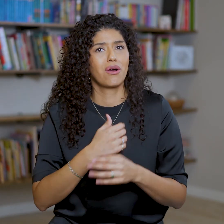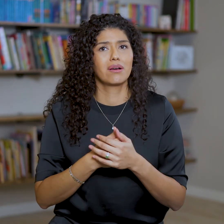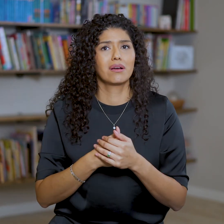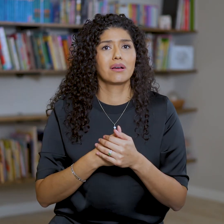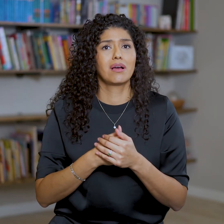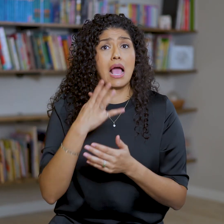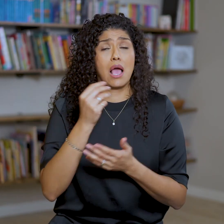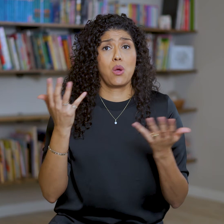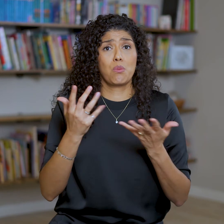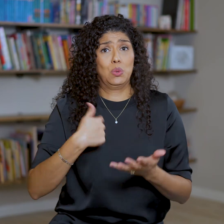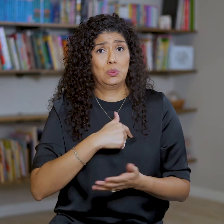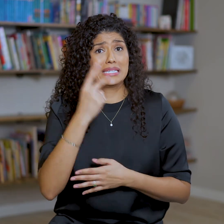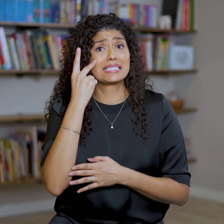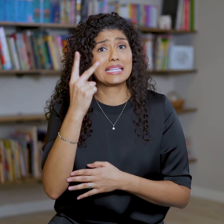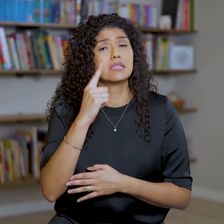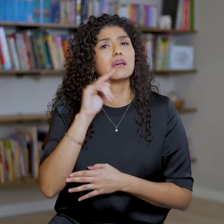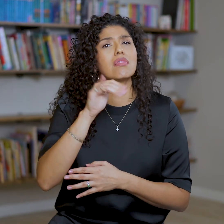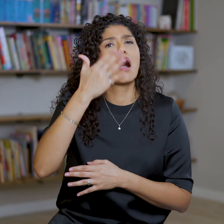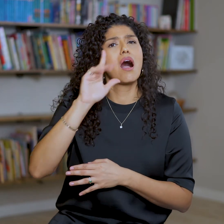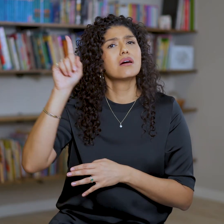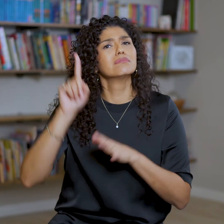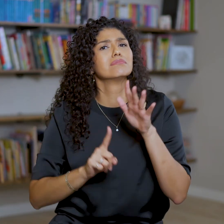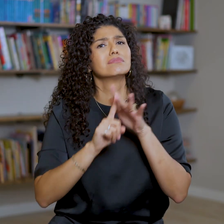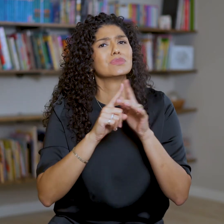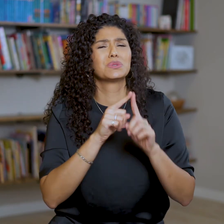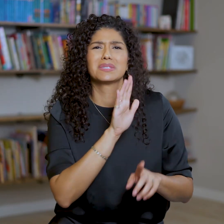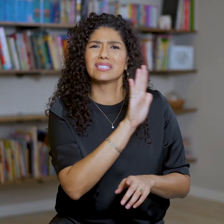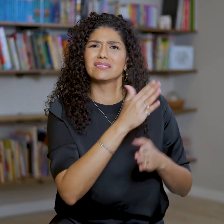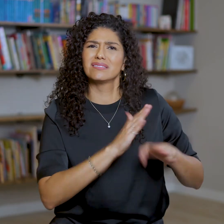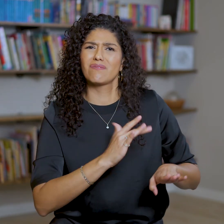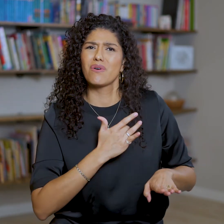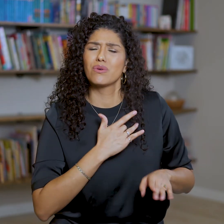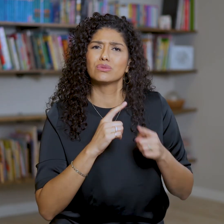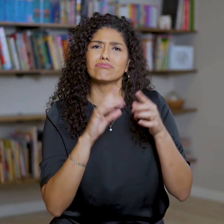And what we see is that God showed up to Solomon’s divided heart